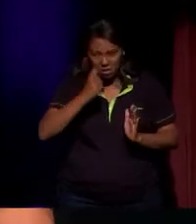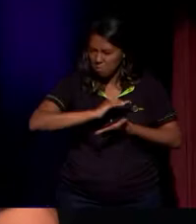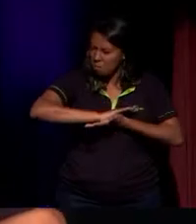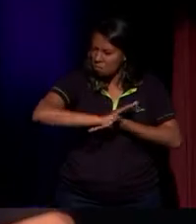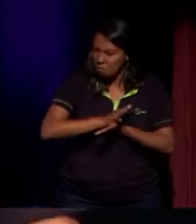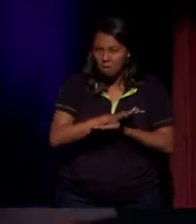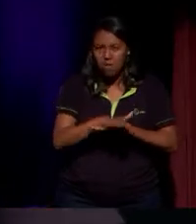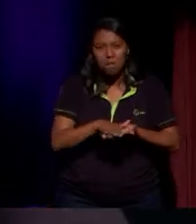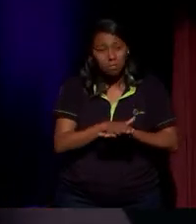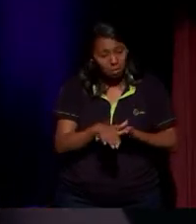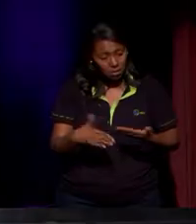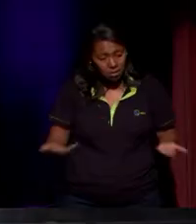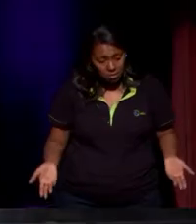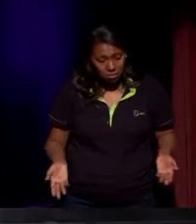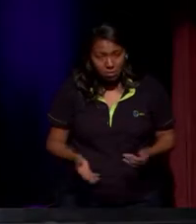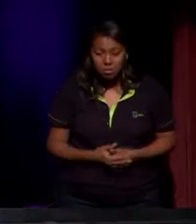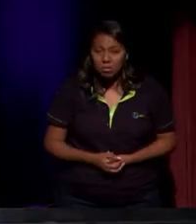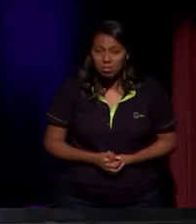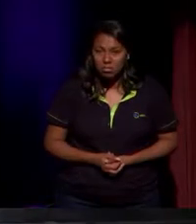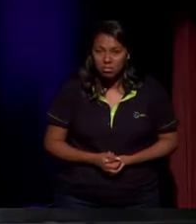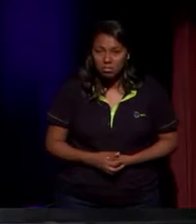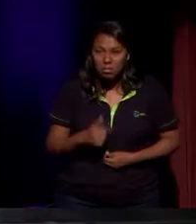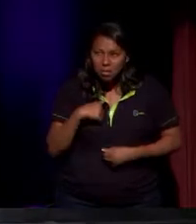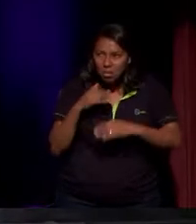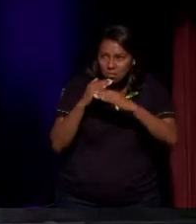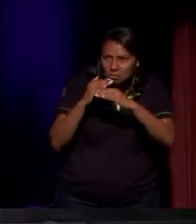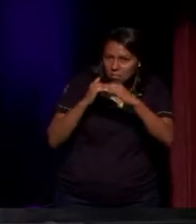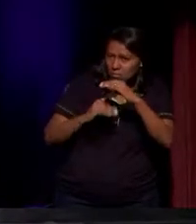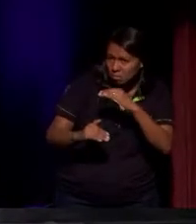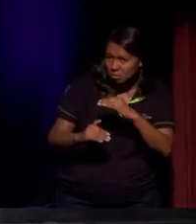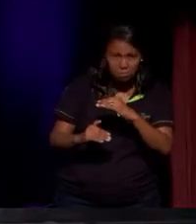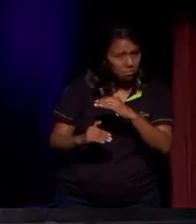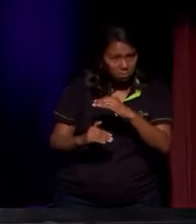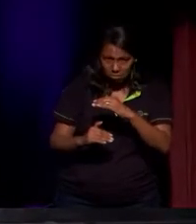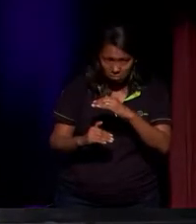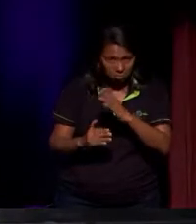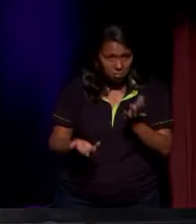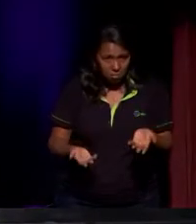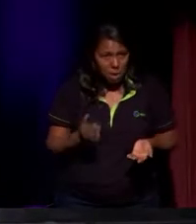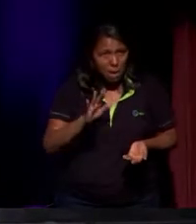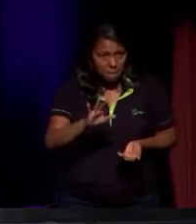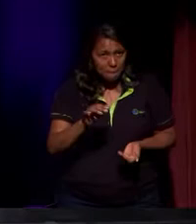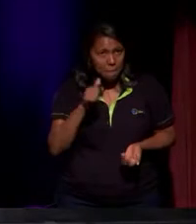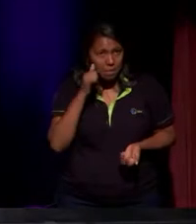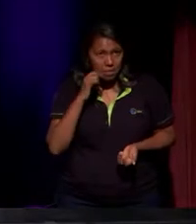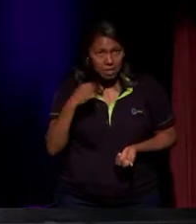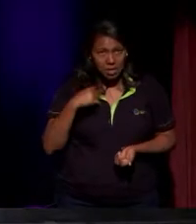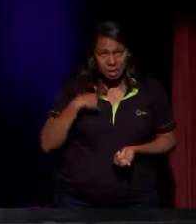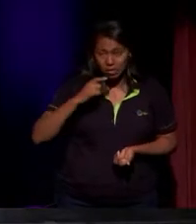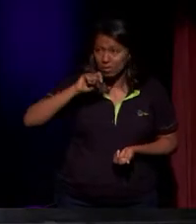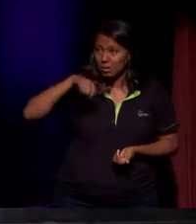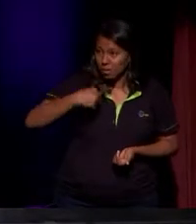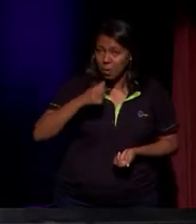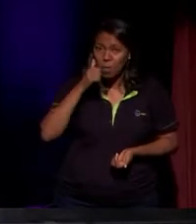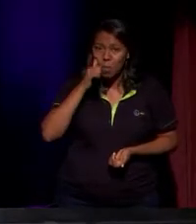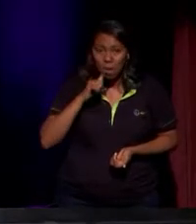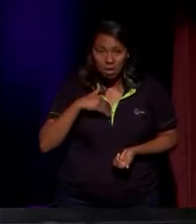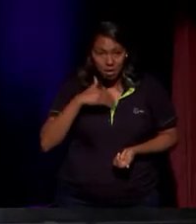and certainly I am not submissive, although I am called the Arab woman. No man forbids me,